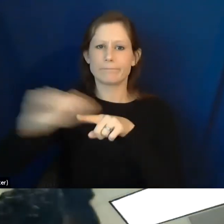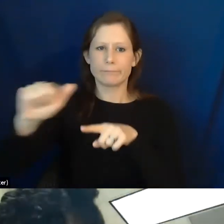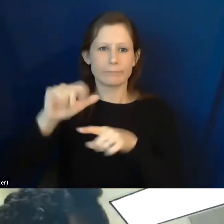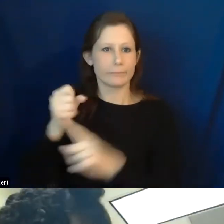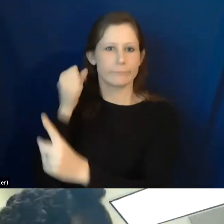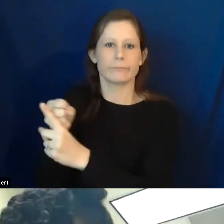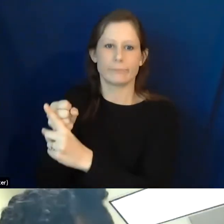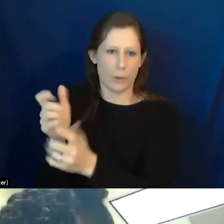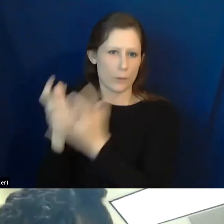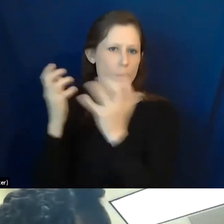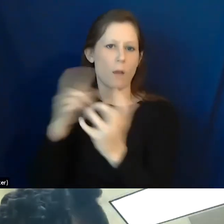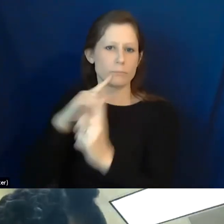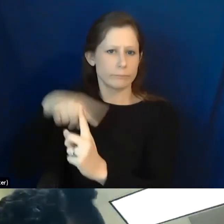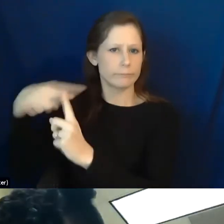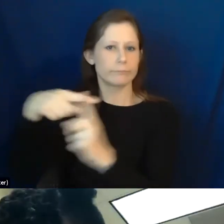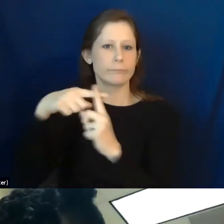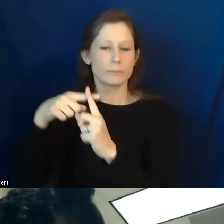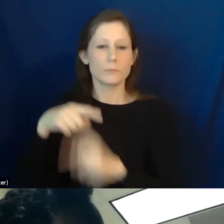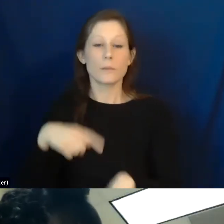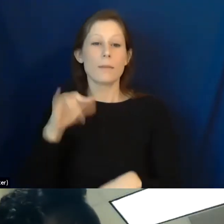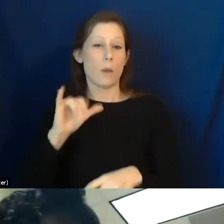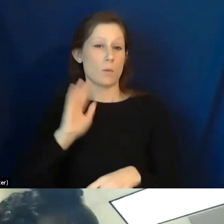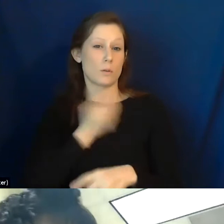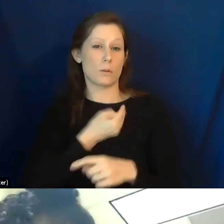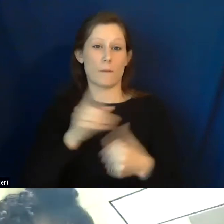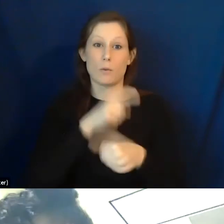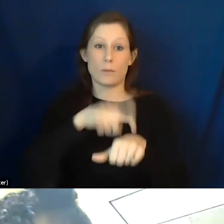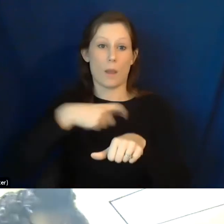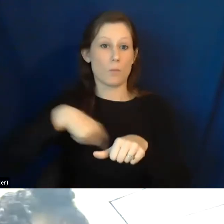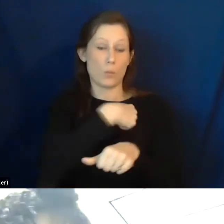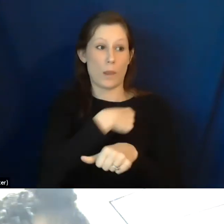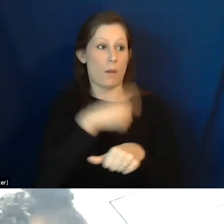that was really our first introduction into the wonderful work that MindsEye does. And